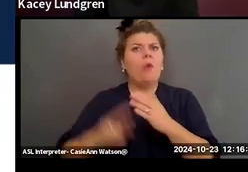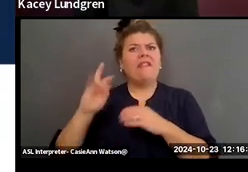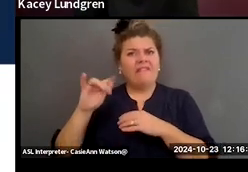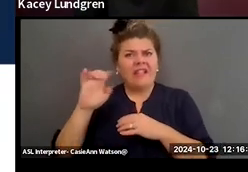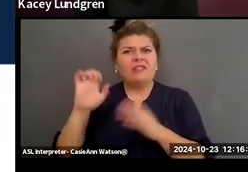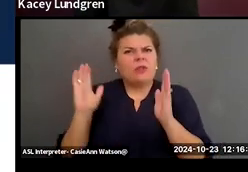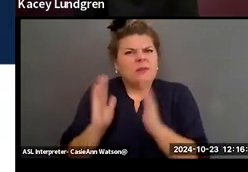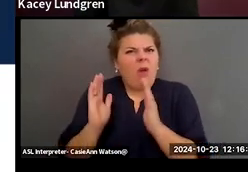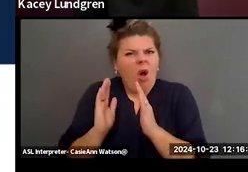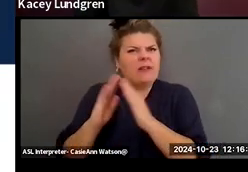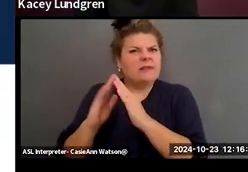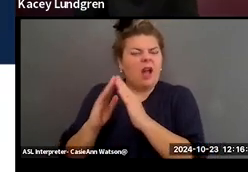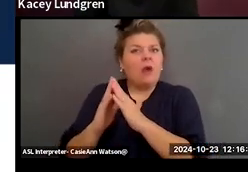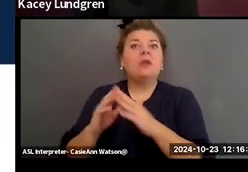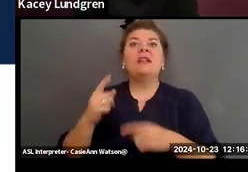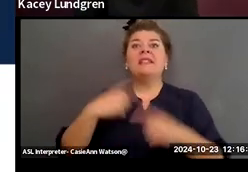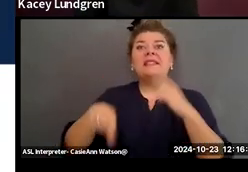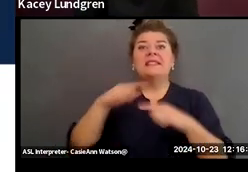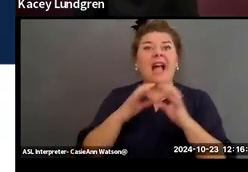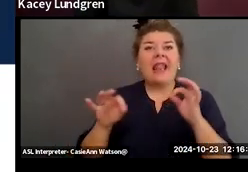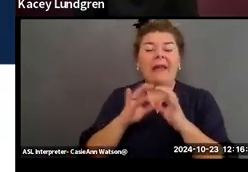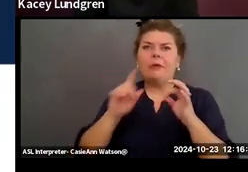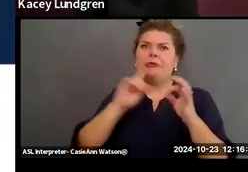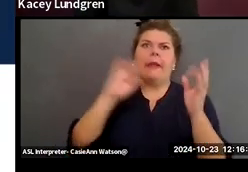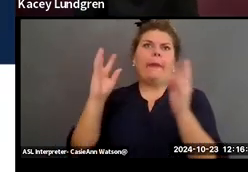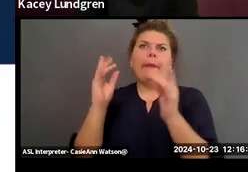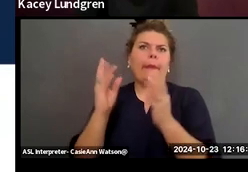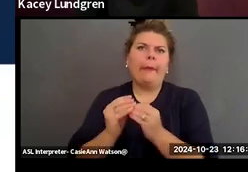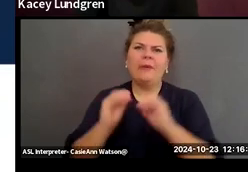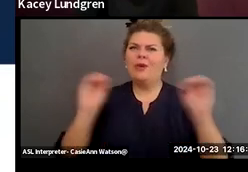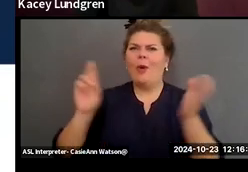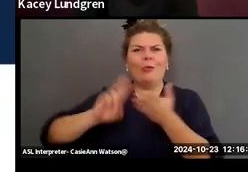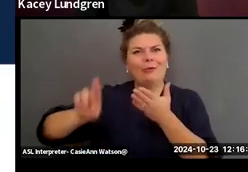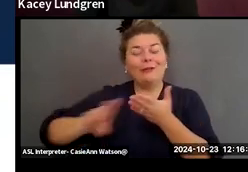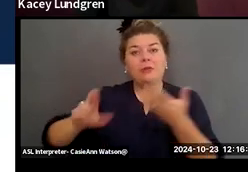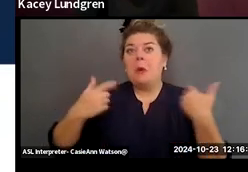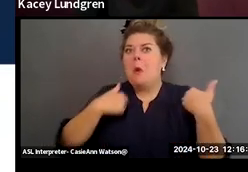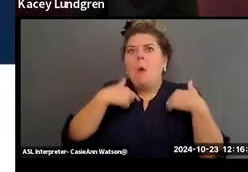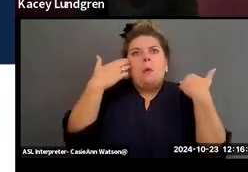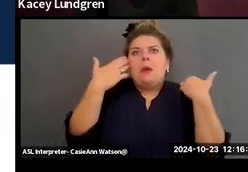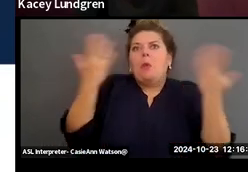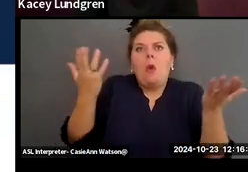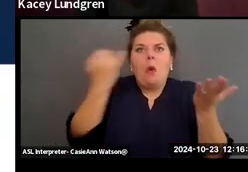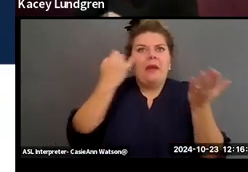and the sign languages there became extinct before any research could be done. So we're not sure if the sign languages